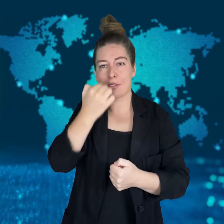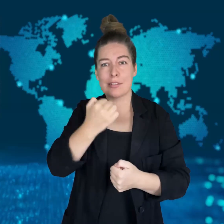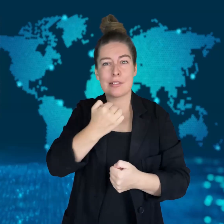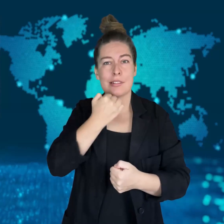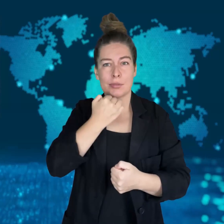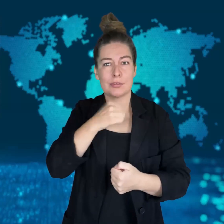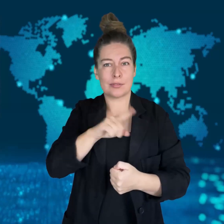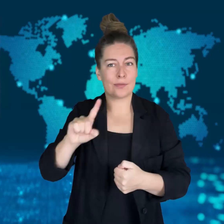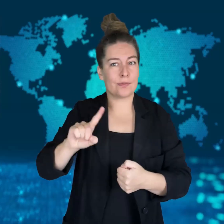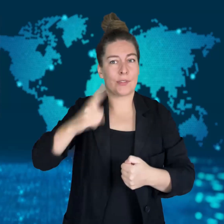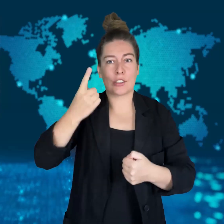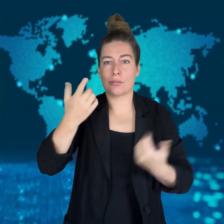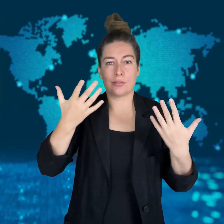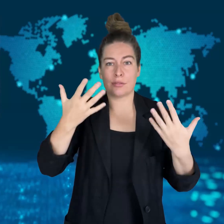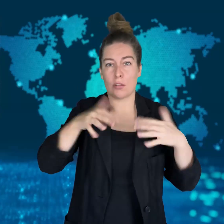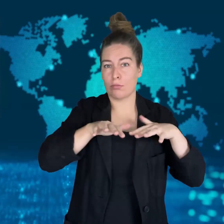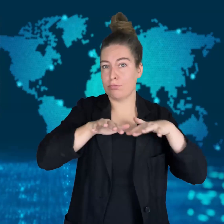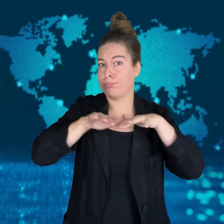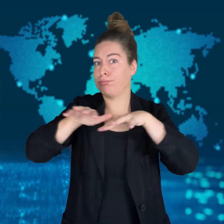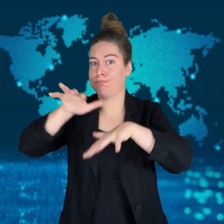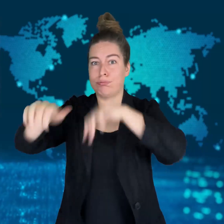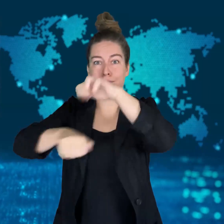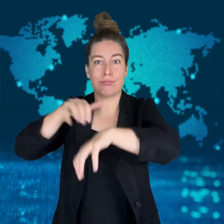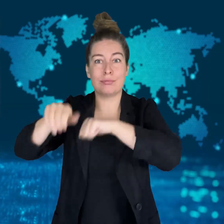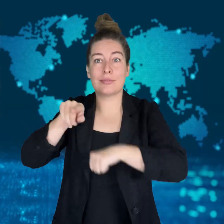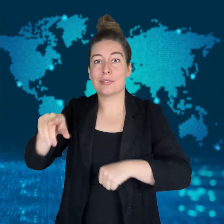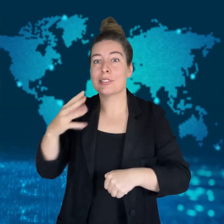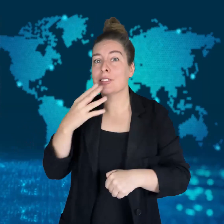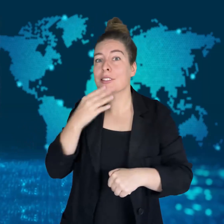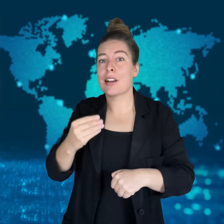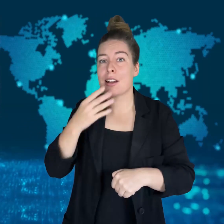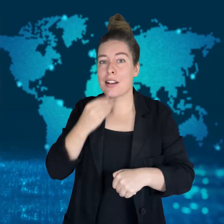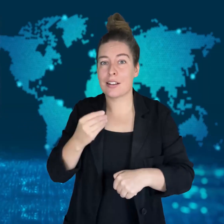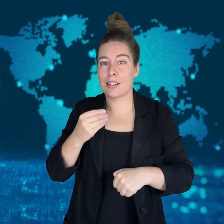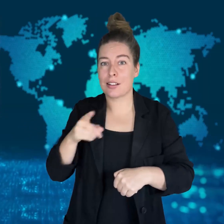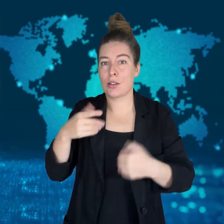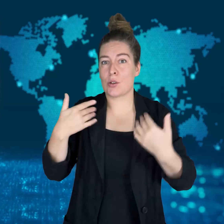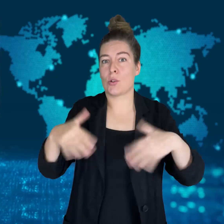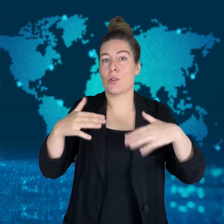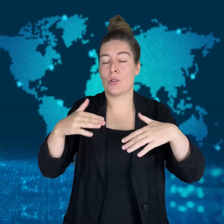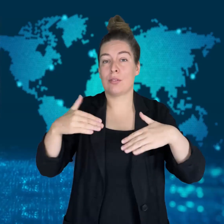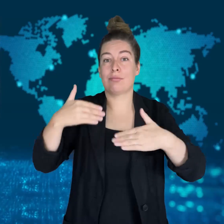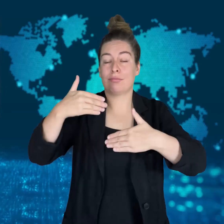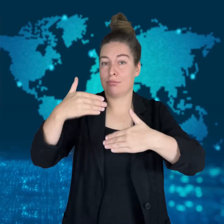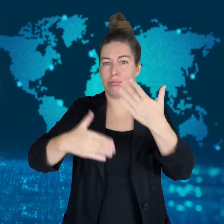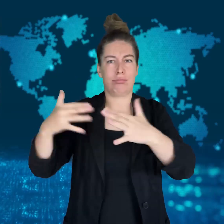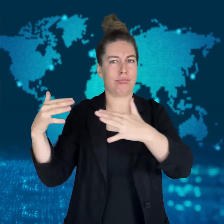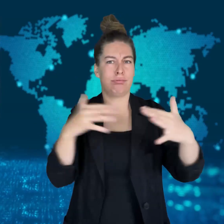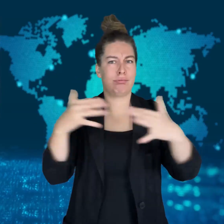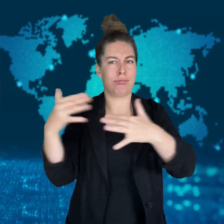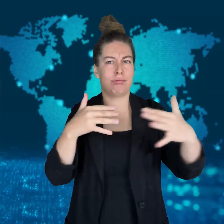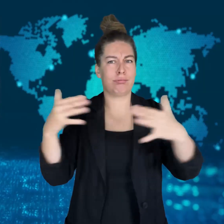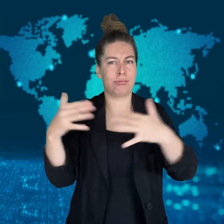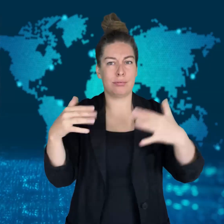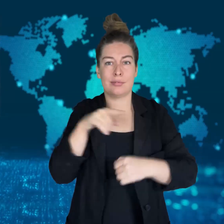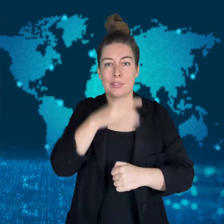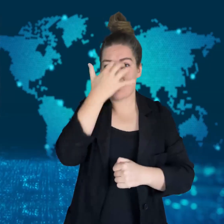They killed at least 1,200 people as well as took over 240 people hostage.